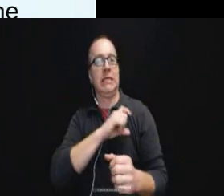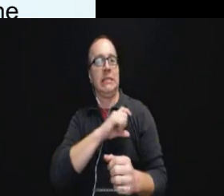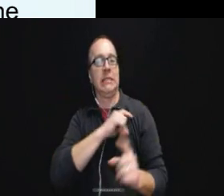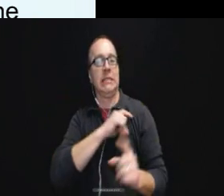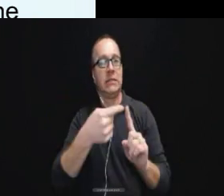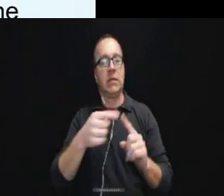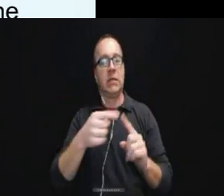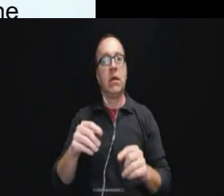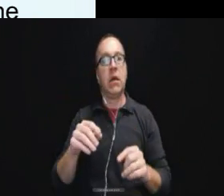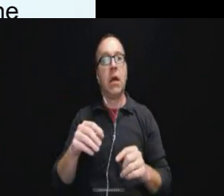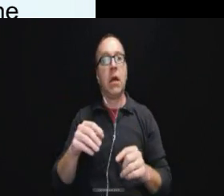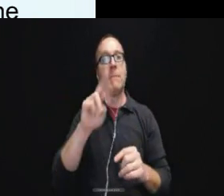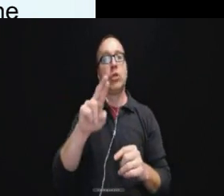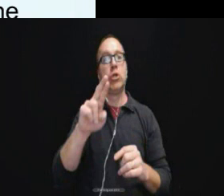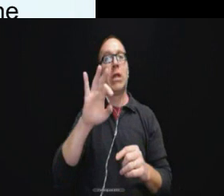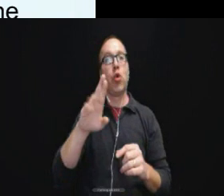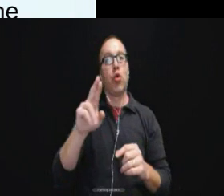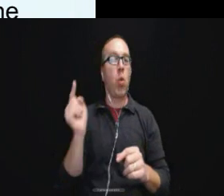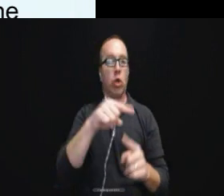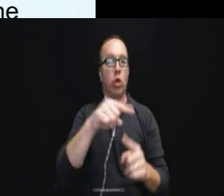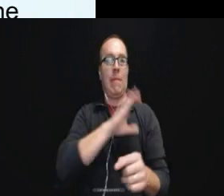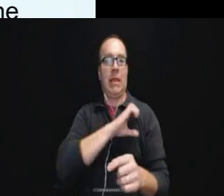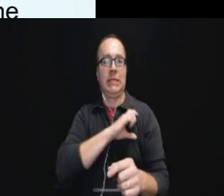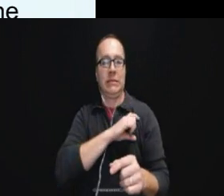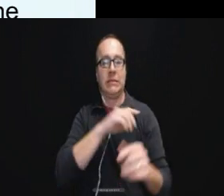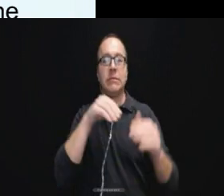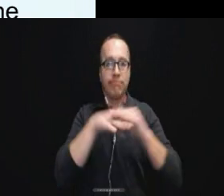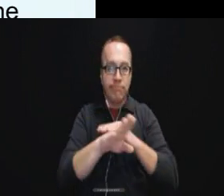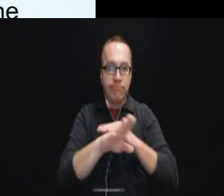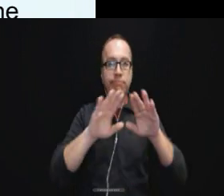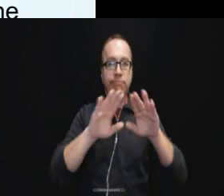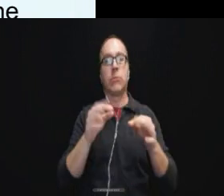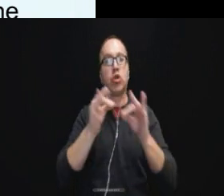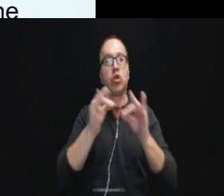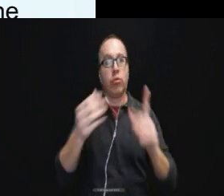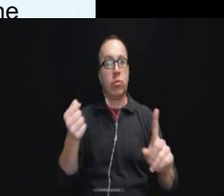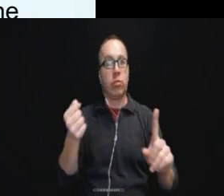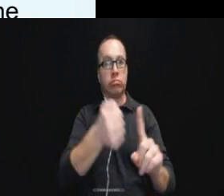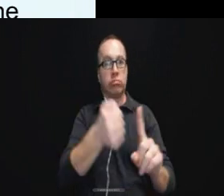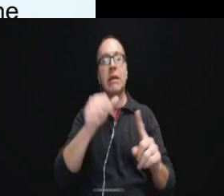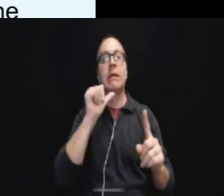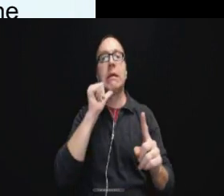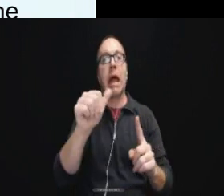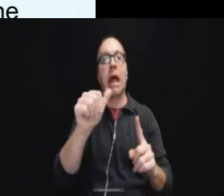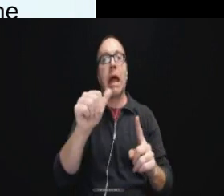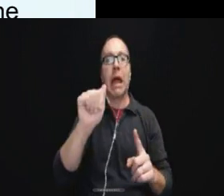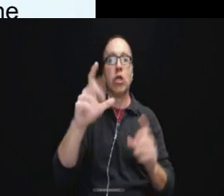Mr. Taylor was then taken to the police station. He was given an interpreter who wasn't ASL certified.